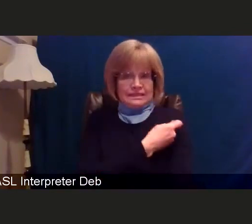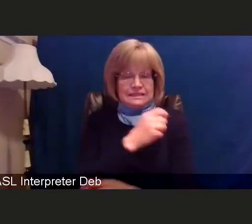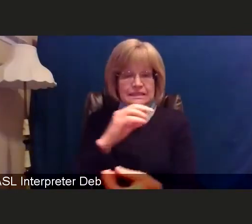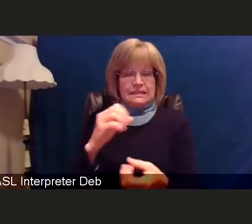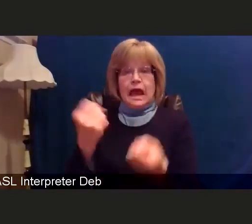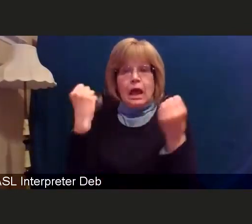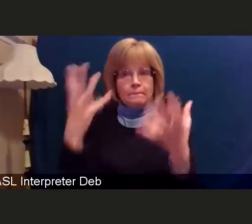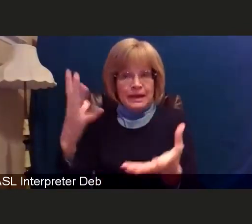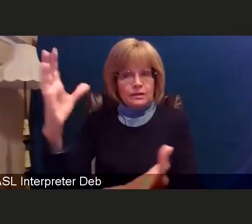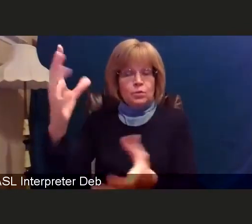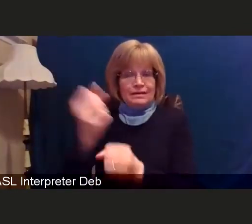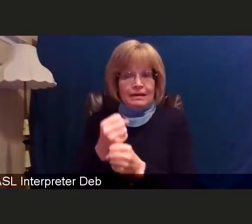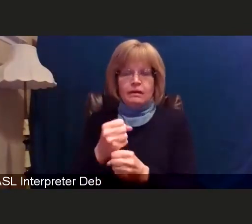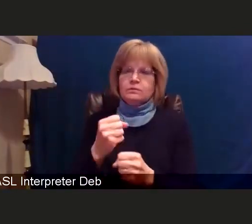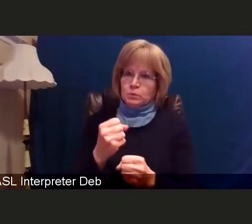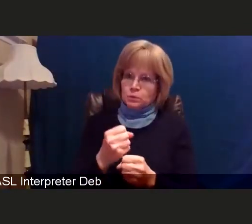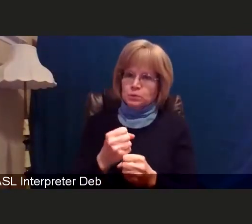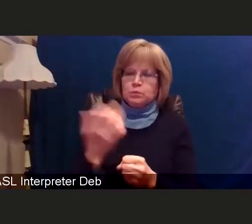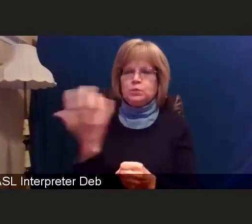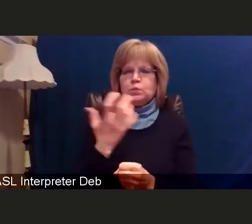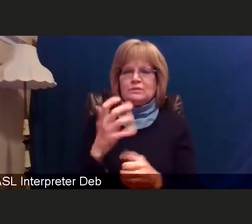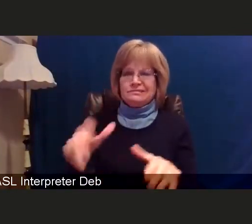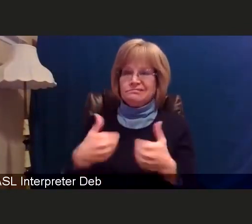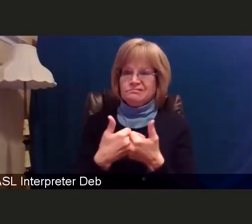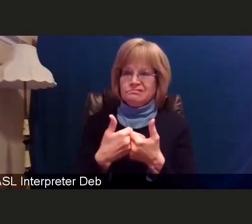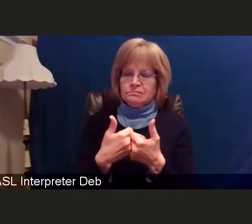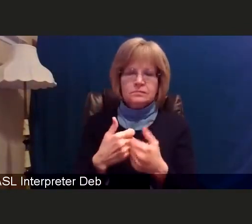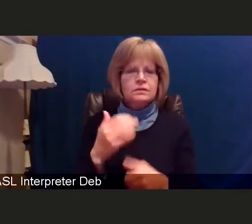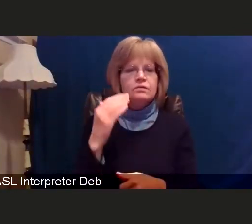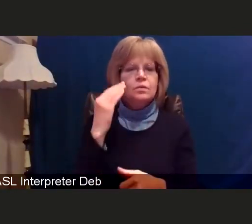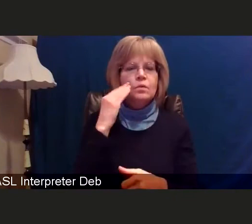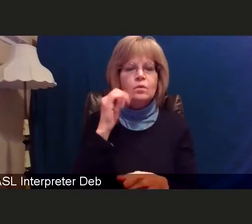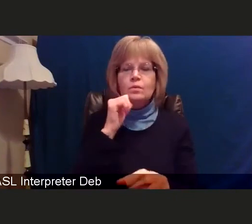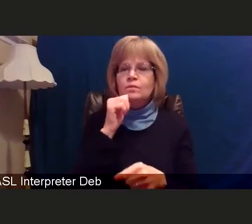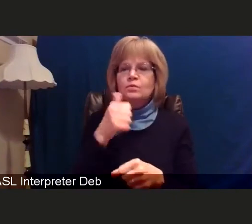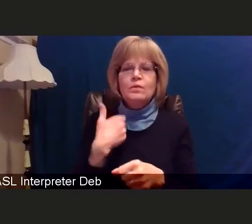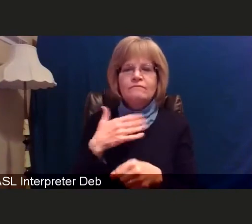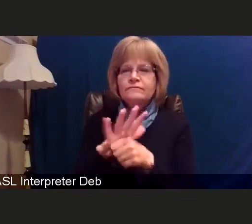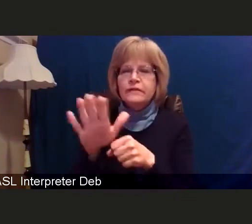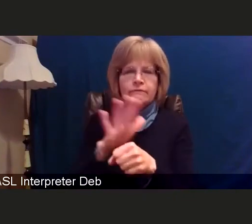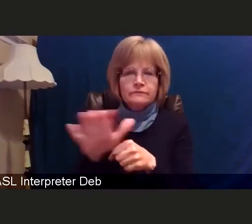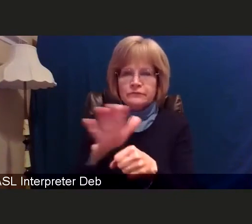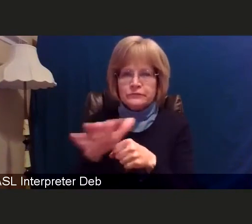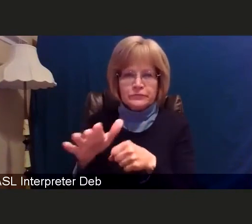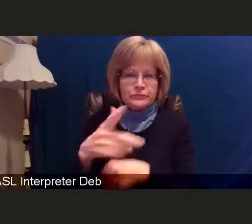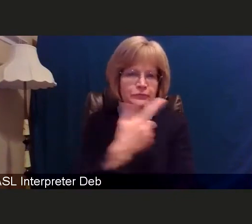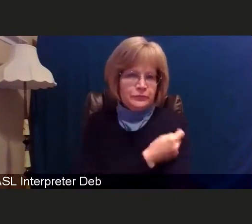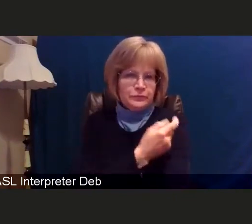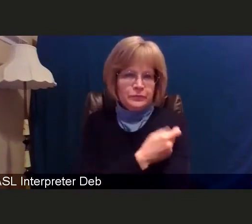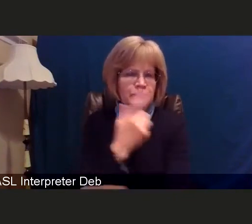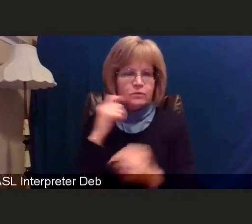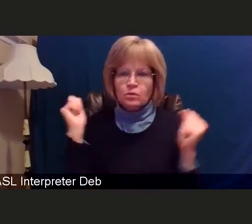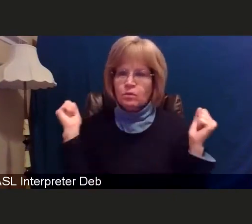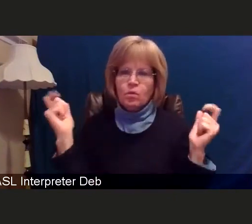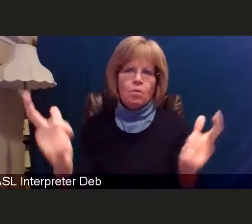We know that, we know that we don't have enough vaccine at this moment to vaccinate everyone who is included